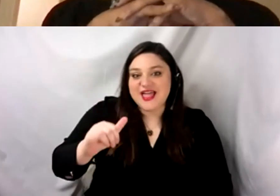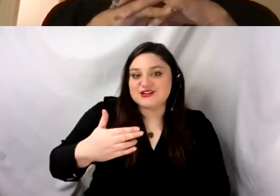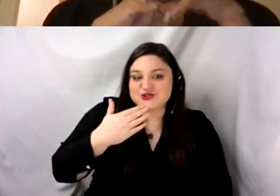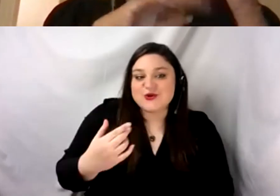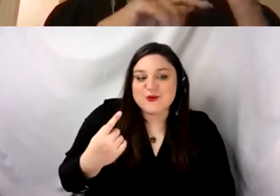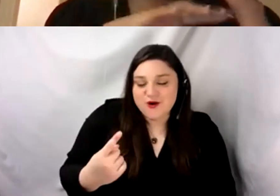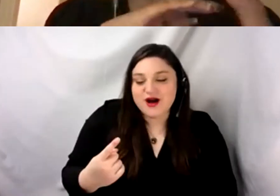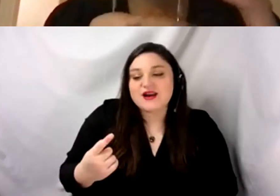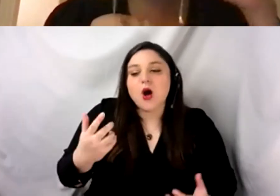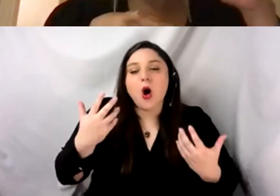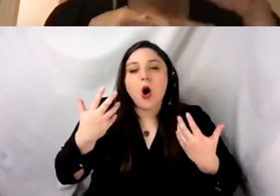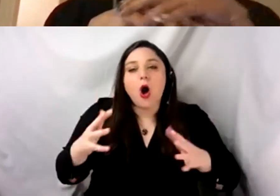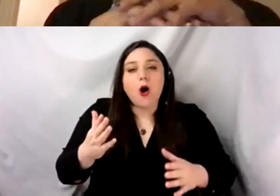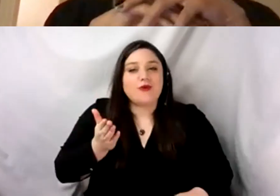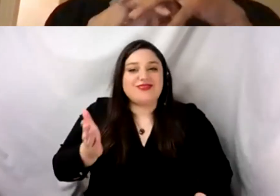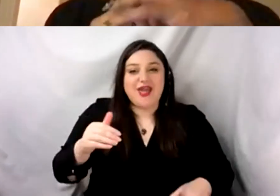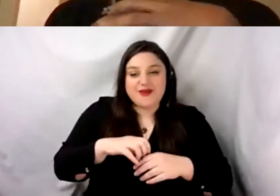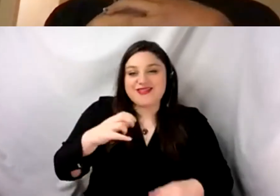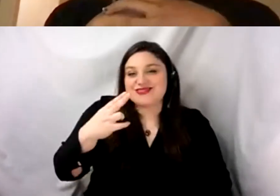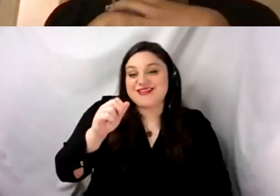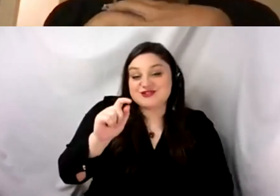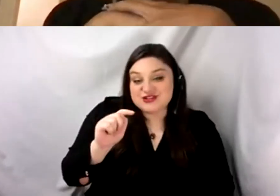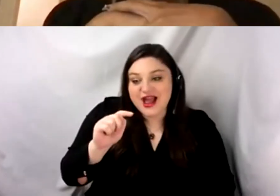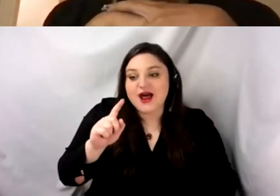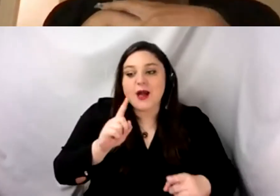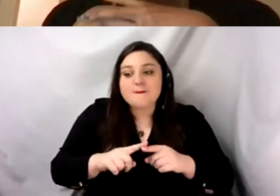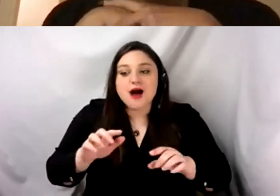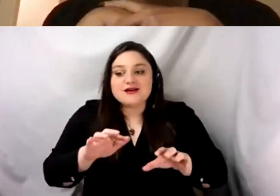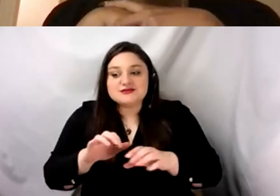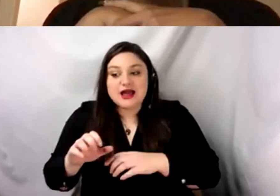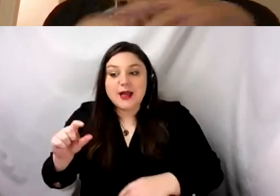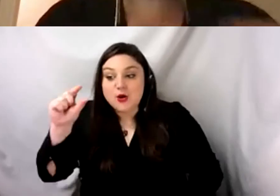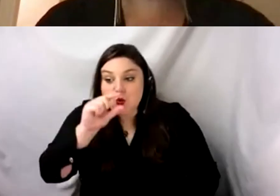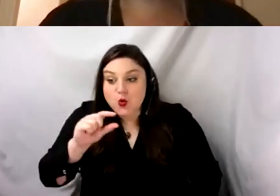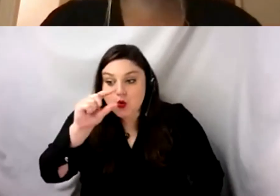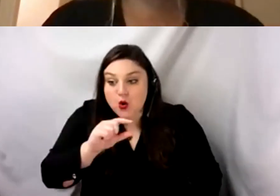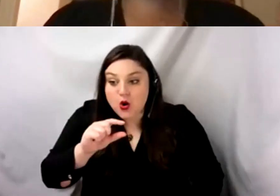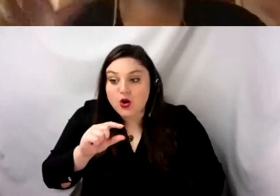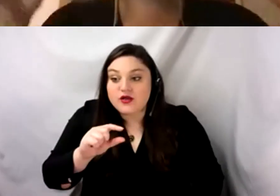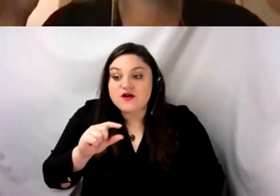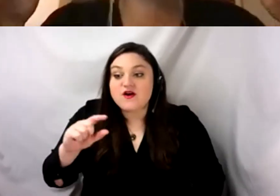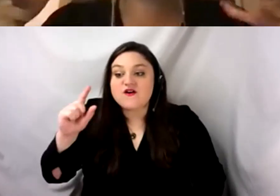. Or you can Google it. It will come up. Literally requires a very inexpensive home filtration systems